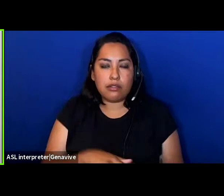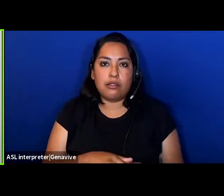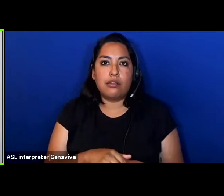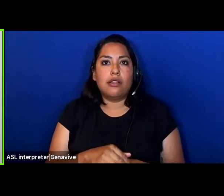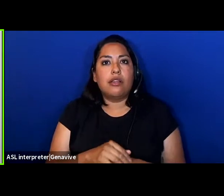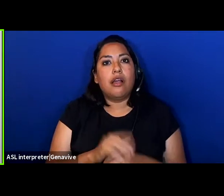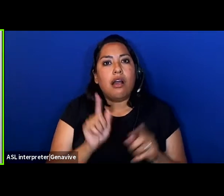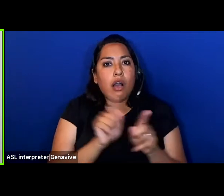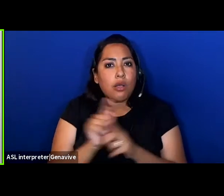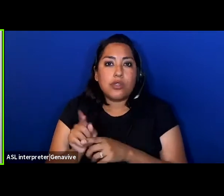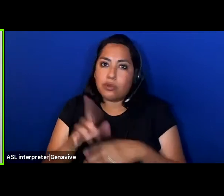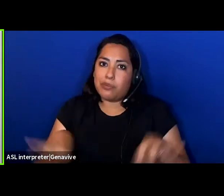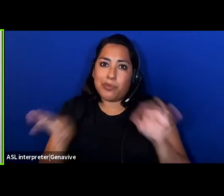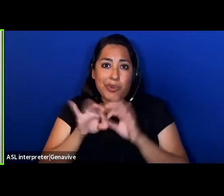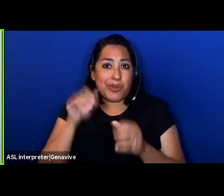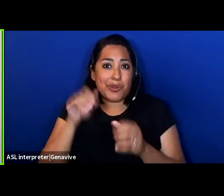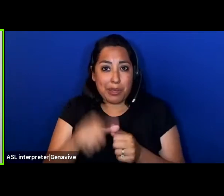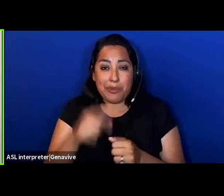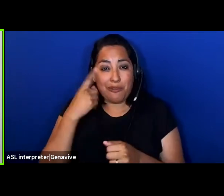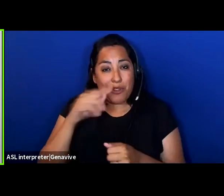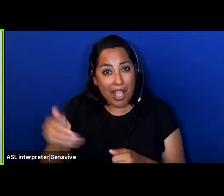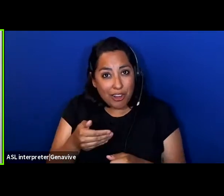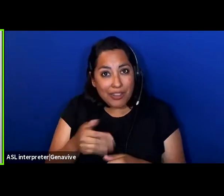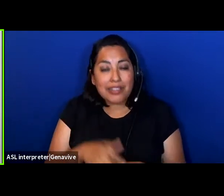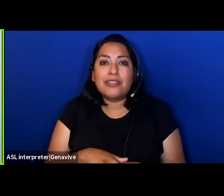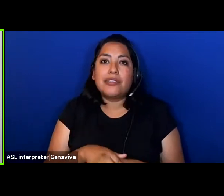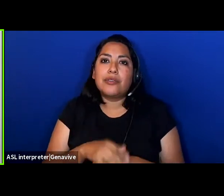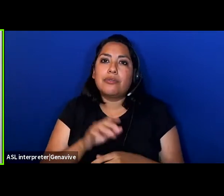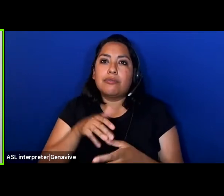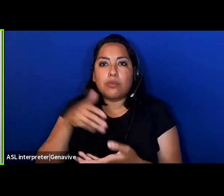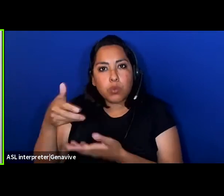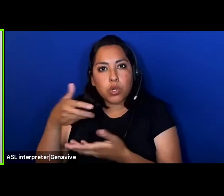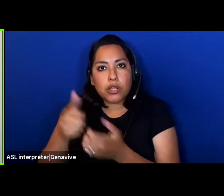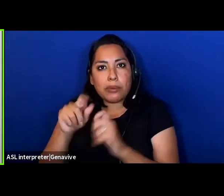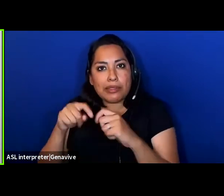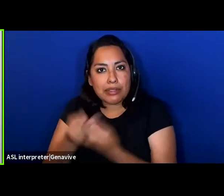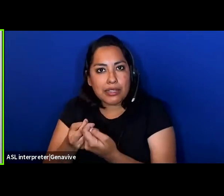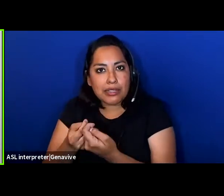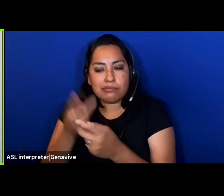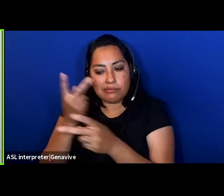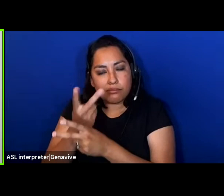in mind in hiring is really working with your team around how to handle the gaps in resumes